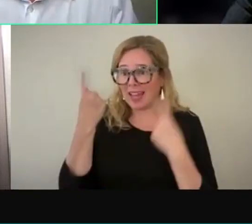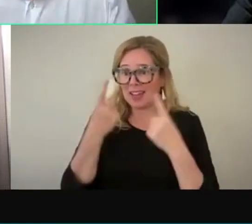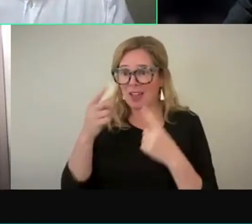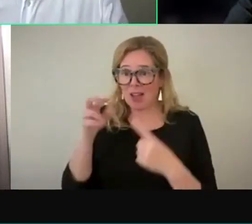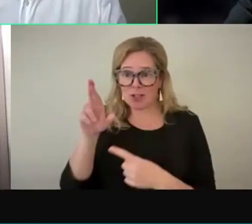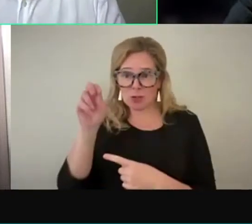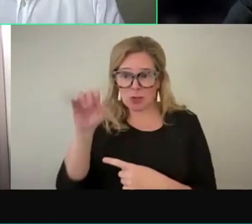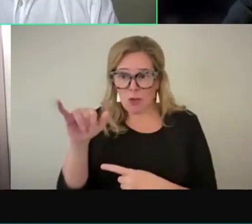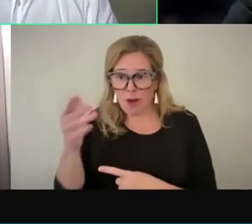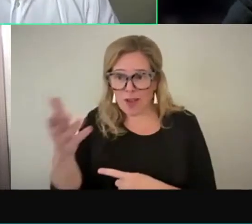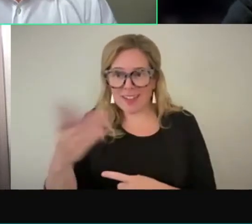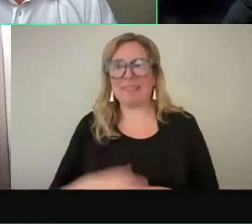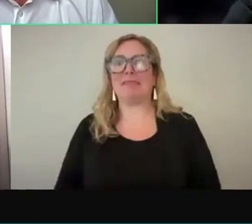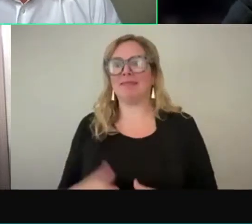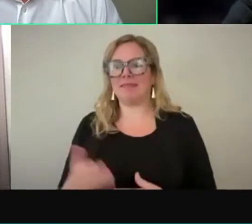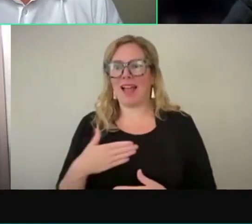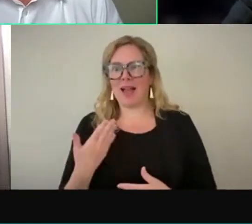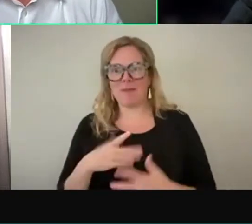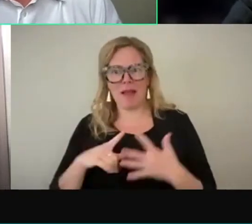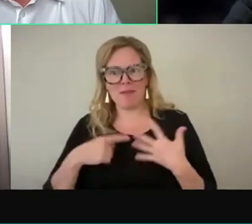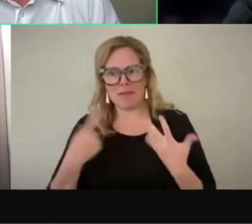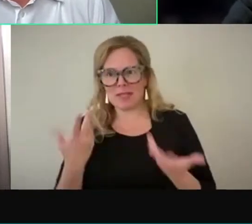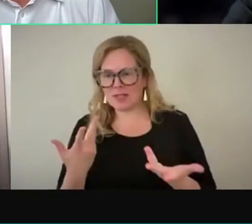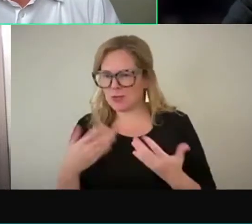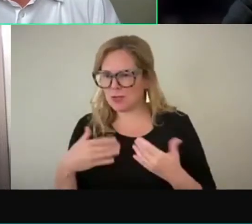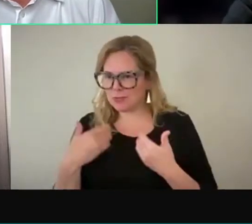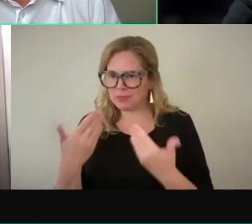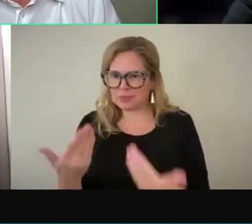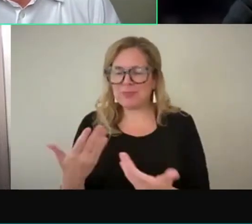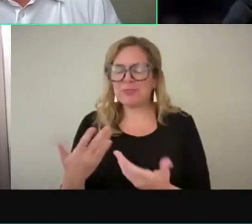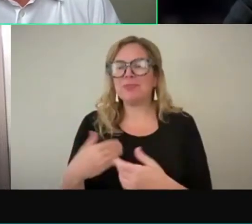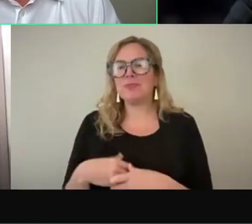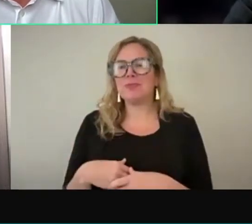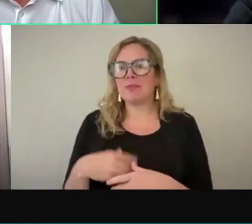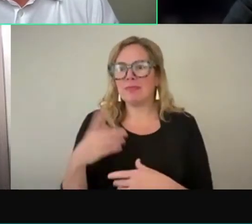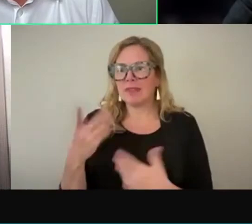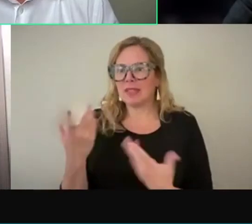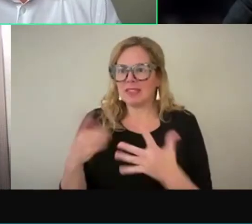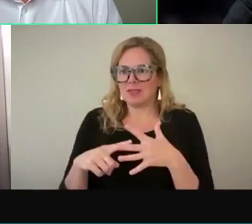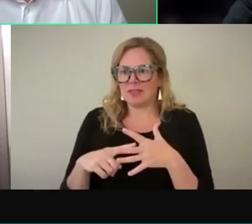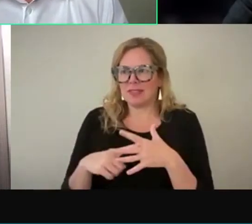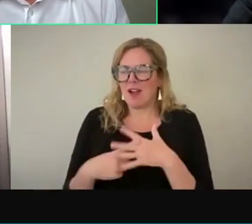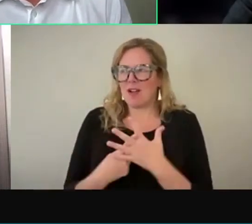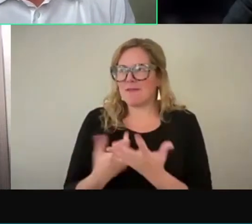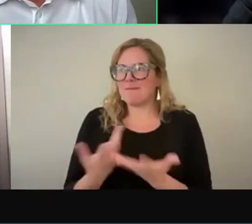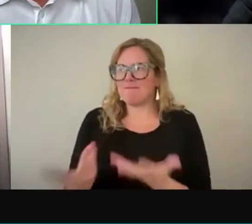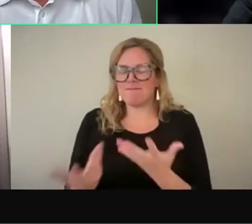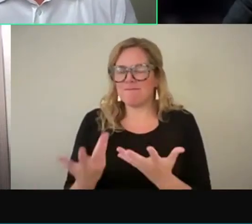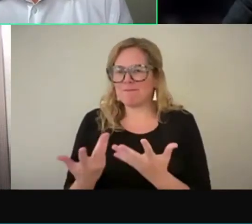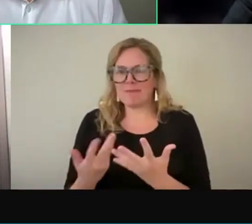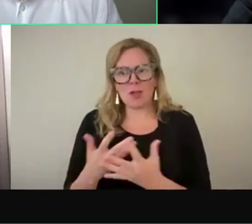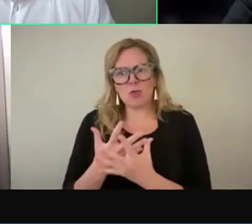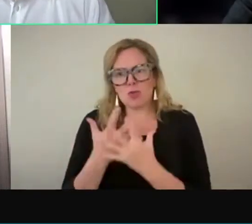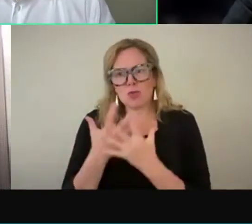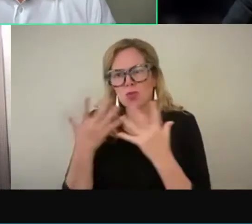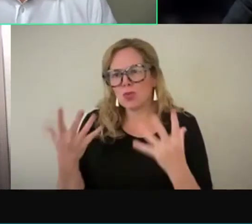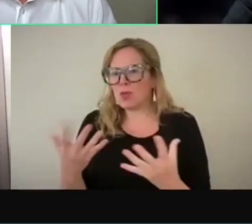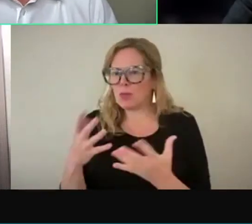Where do I start? There are so many things that you learn once you start listening to your